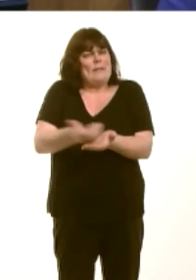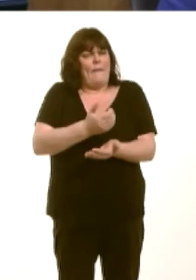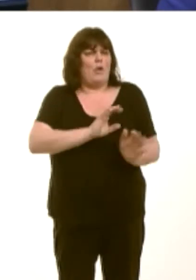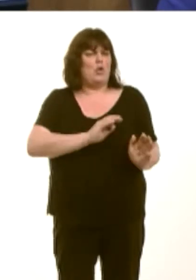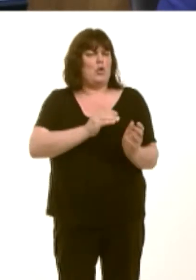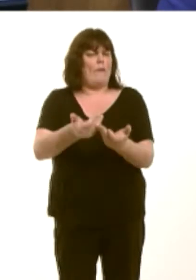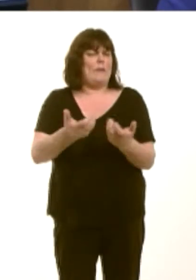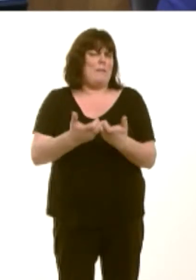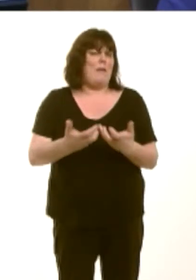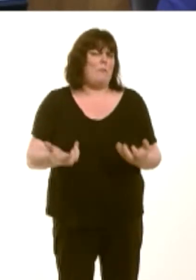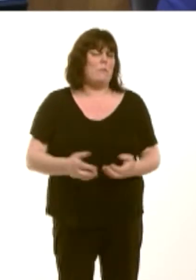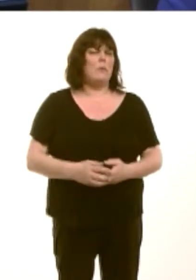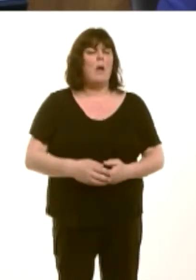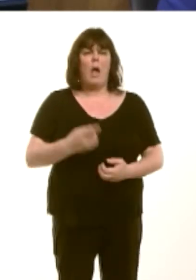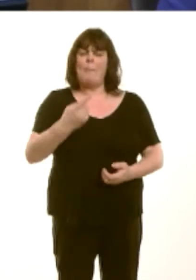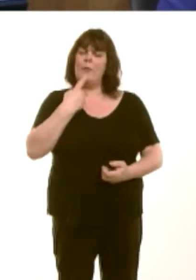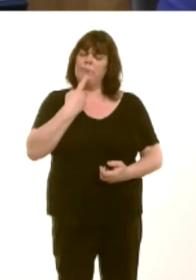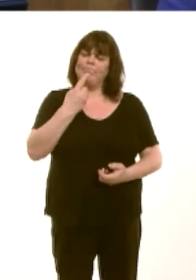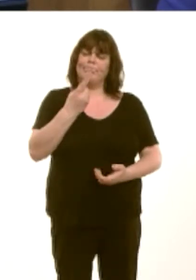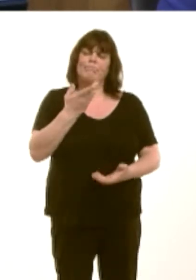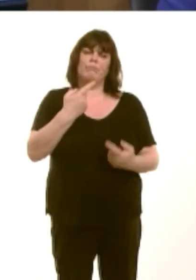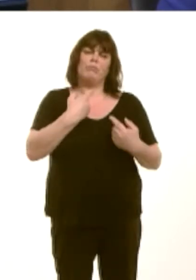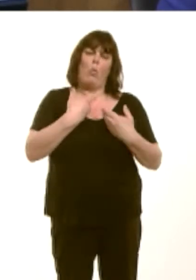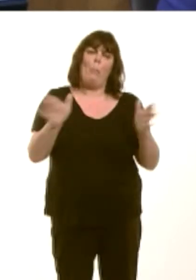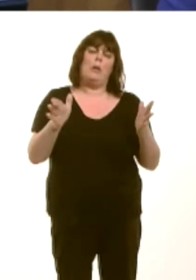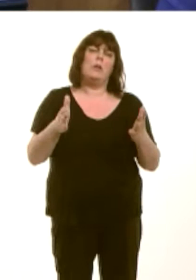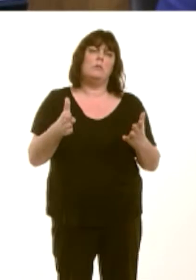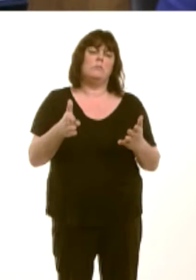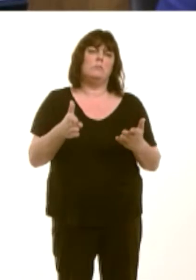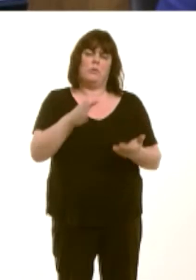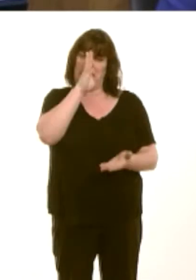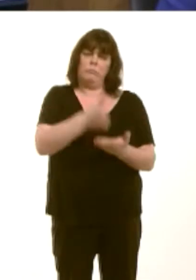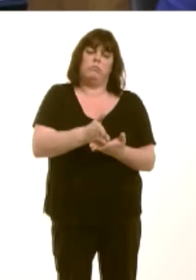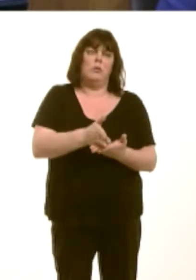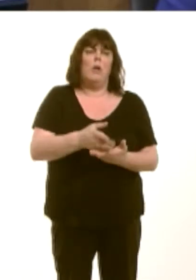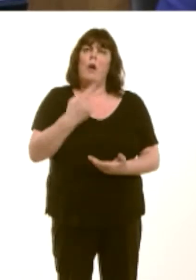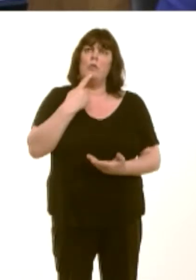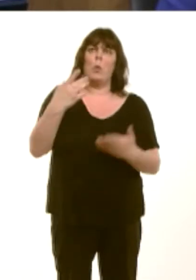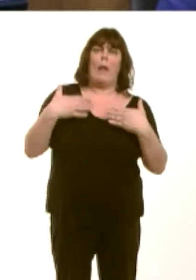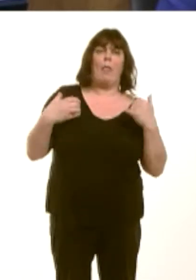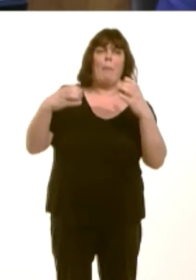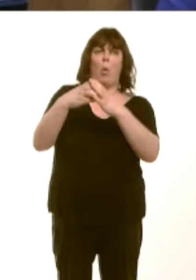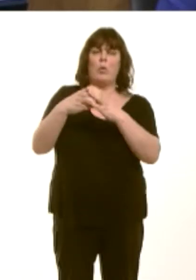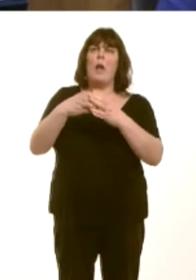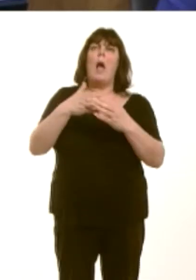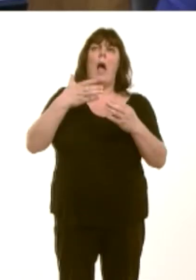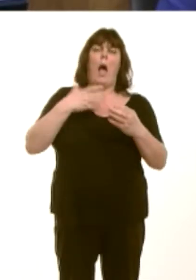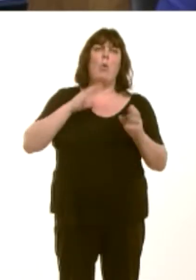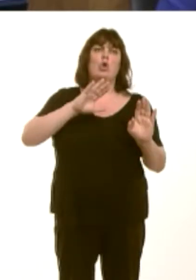I have said this frankly, and I have said this to the health board itself: I expect to see the service returned within a year.